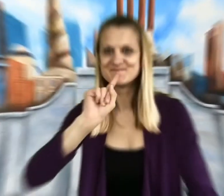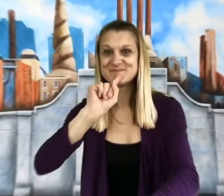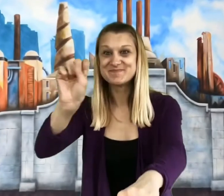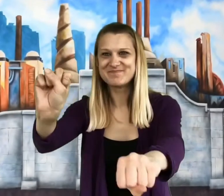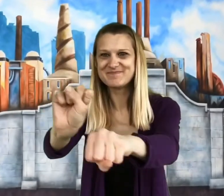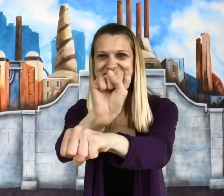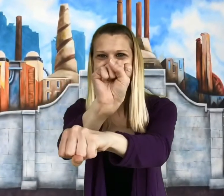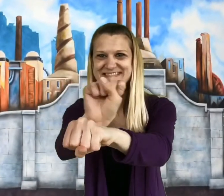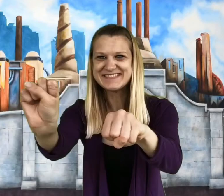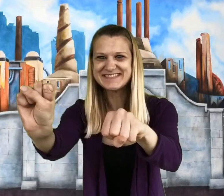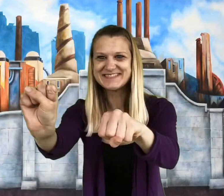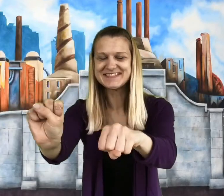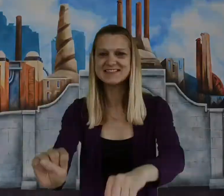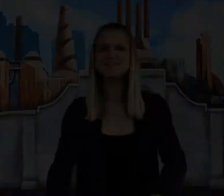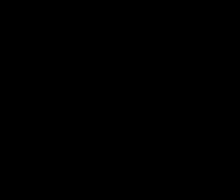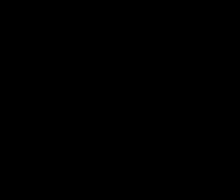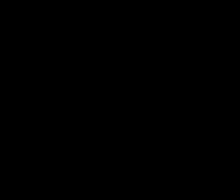And so it was!